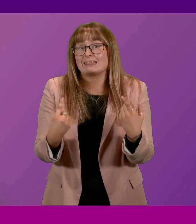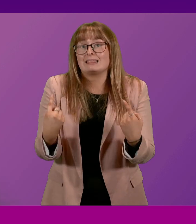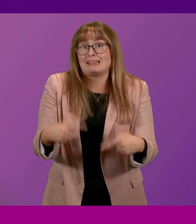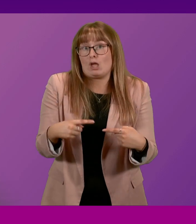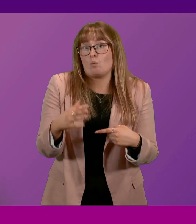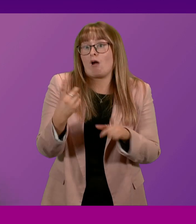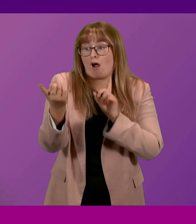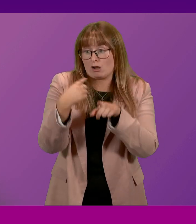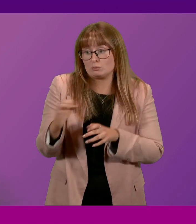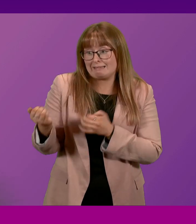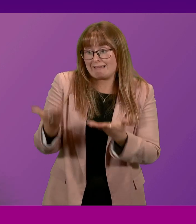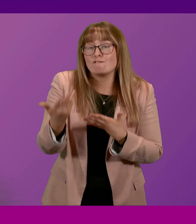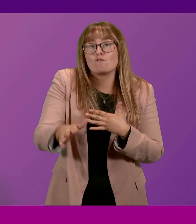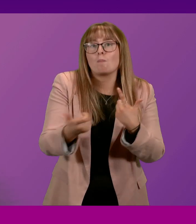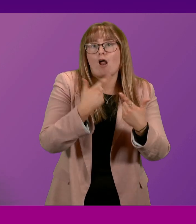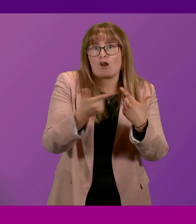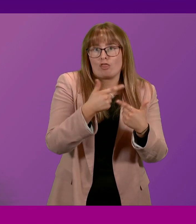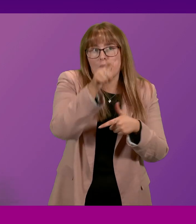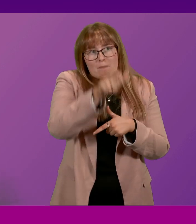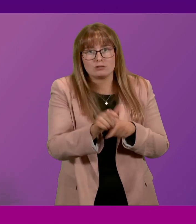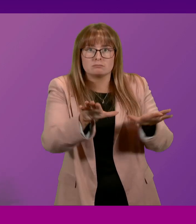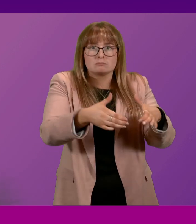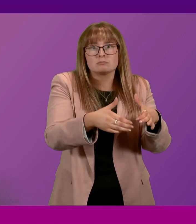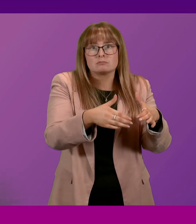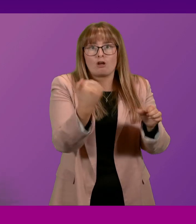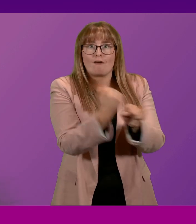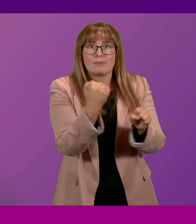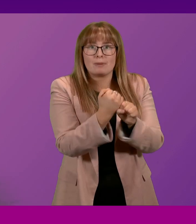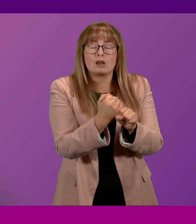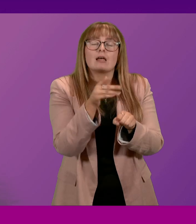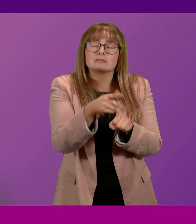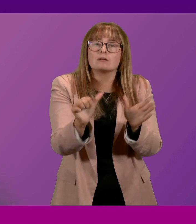to be given by another member of the Government, and it is a matter for the